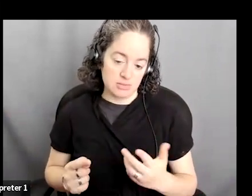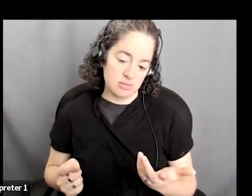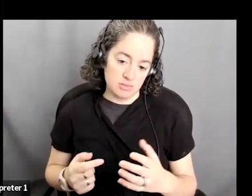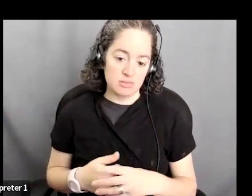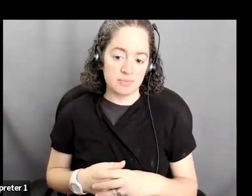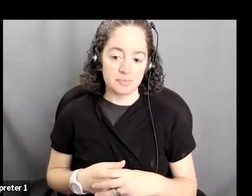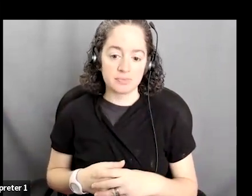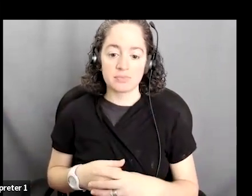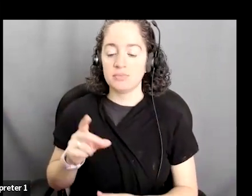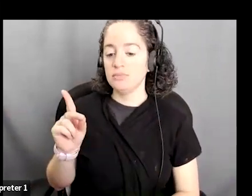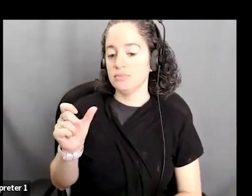Daniel said,